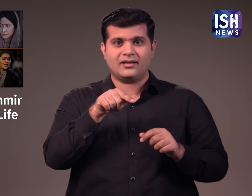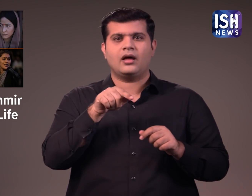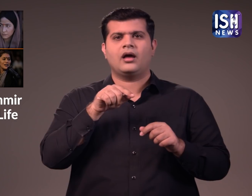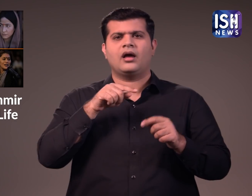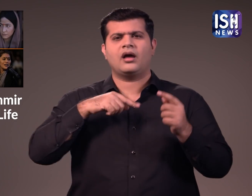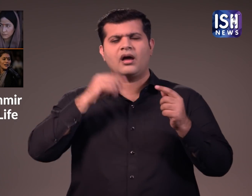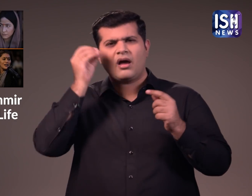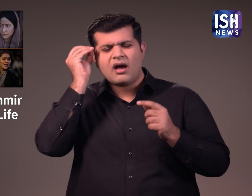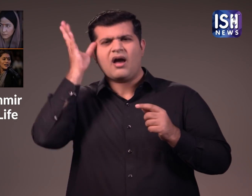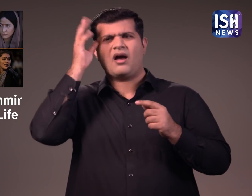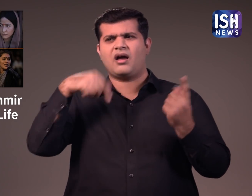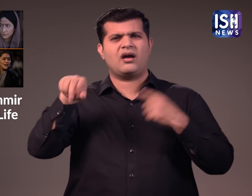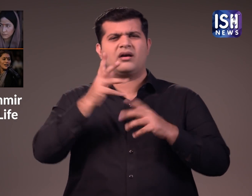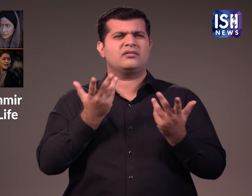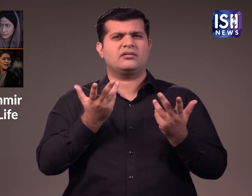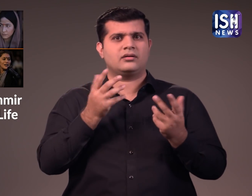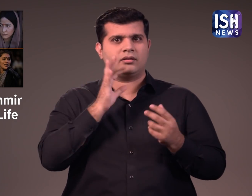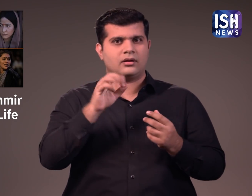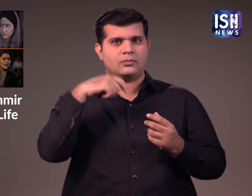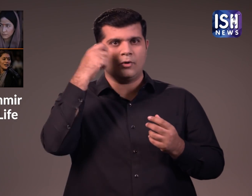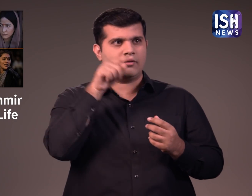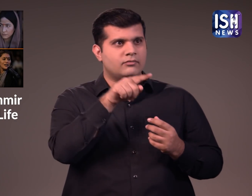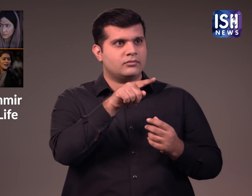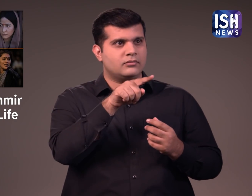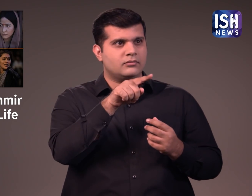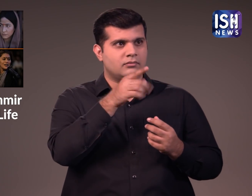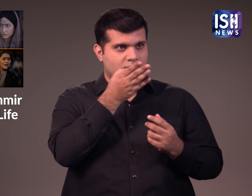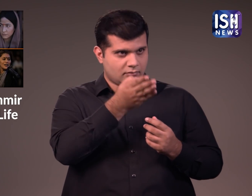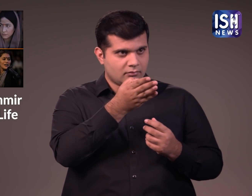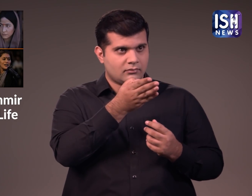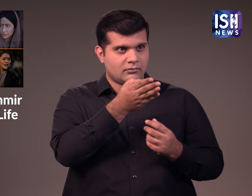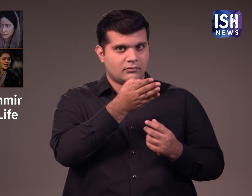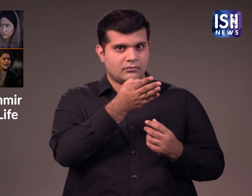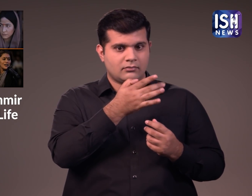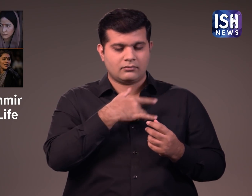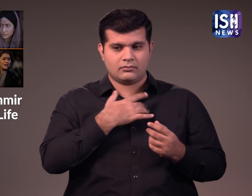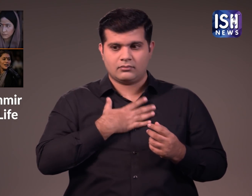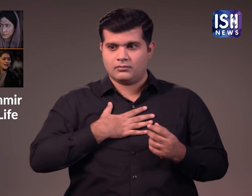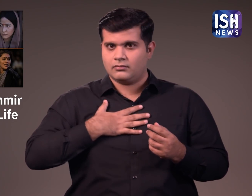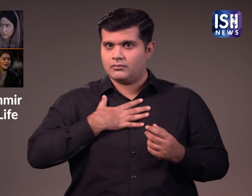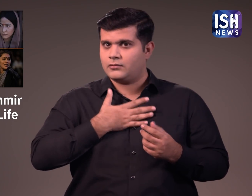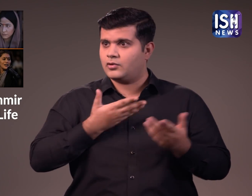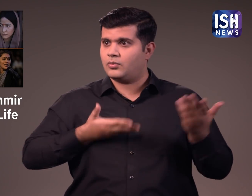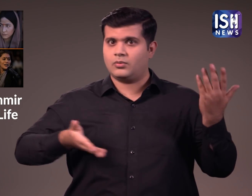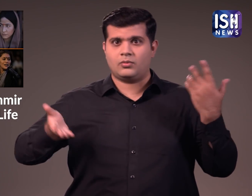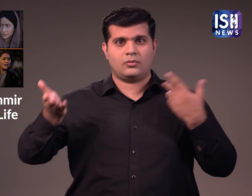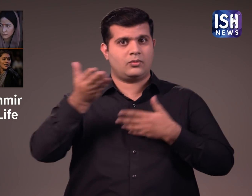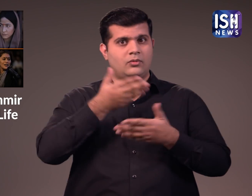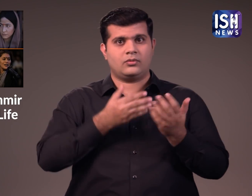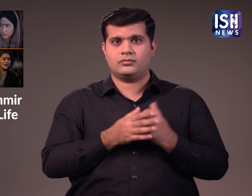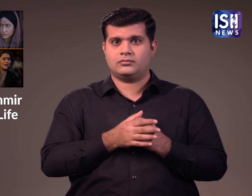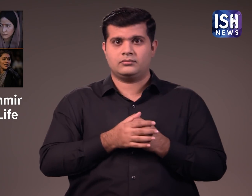The movie brings to light the reality of the tortures they suffered.